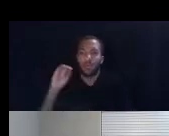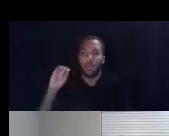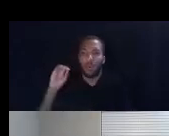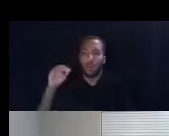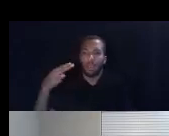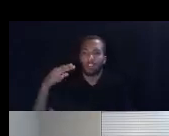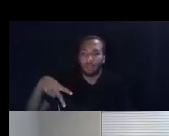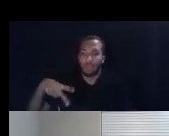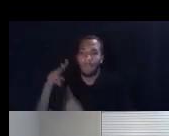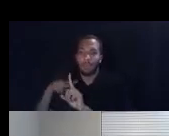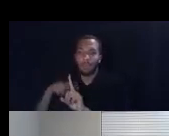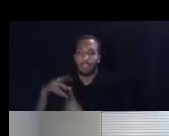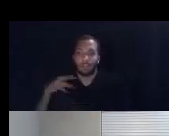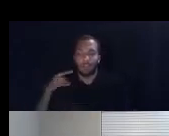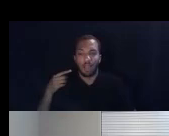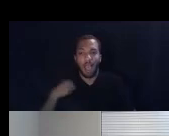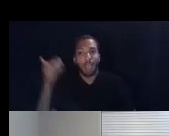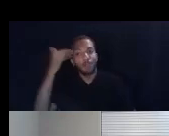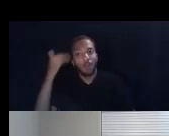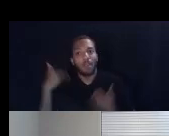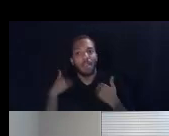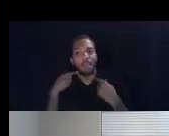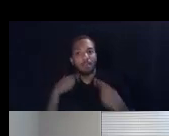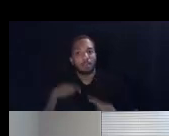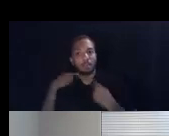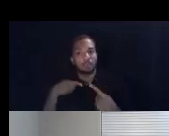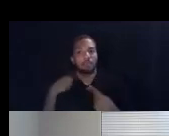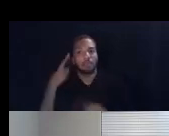I hear that there's huge difficulties for Slavic and Eastern European communities